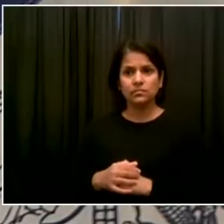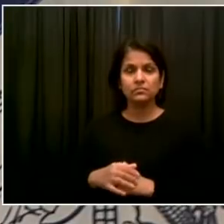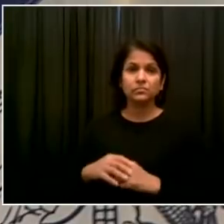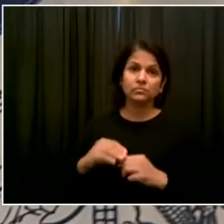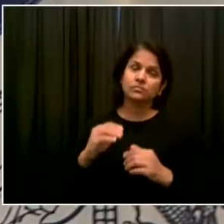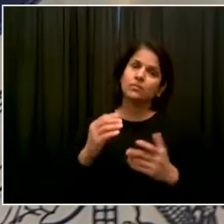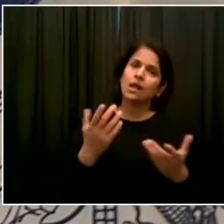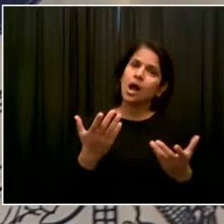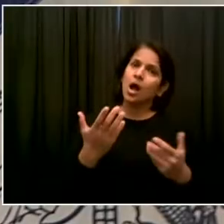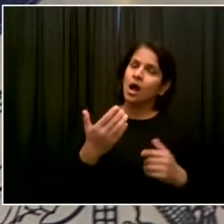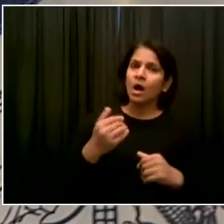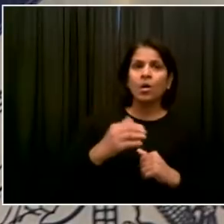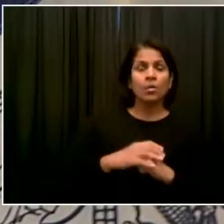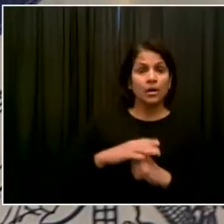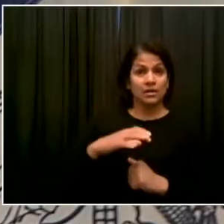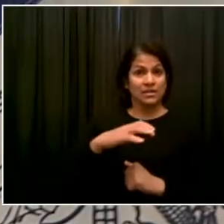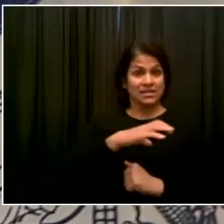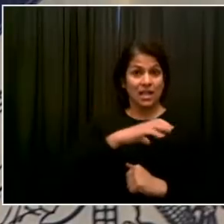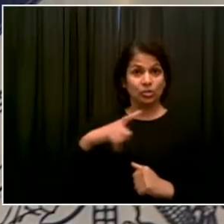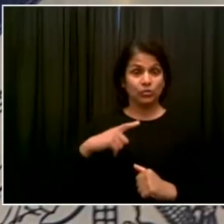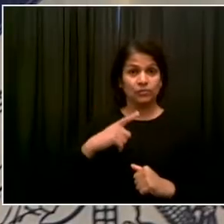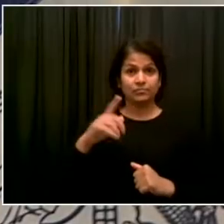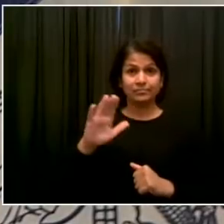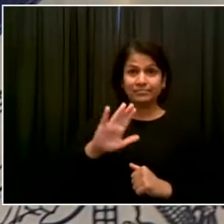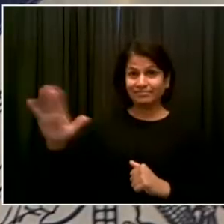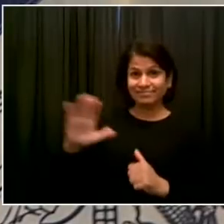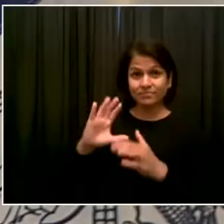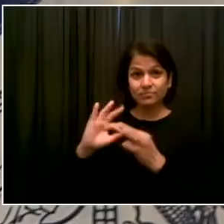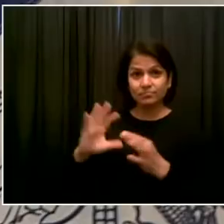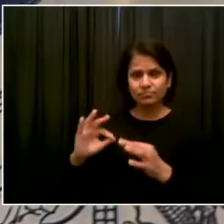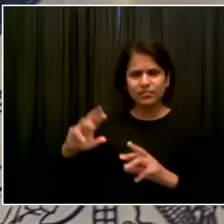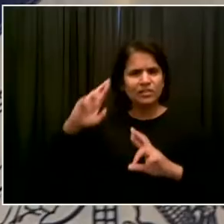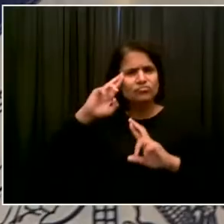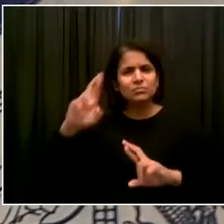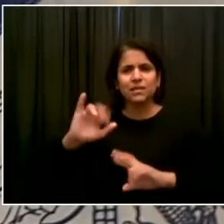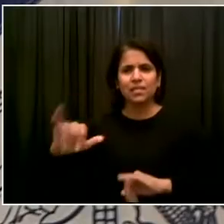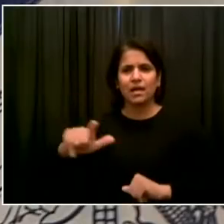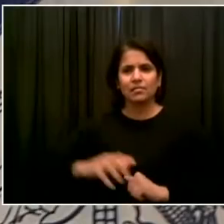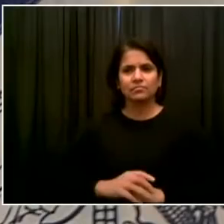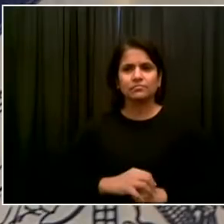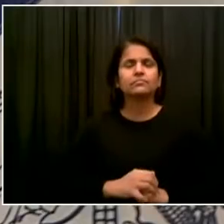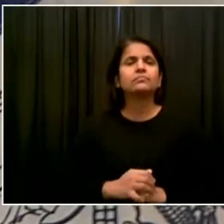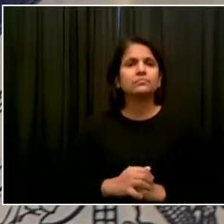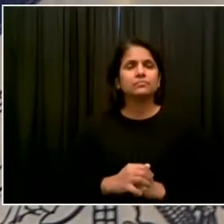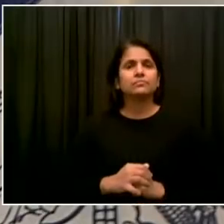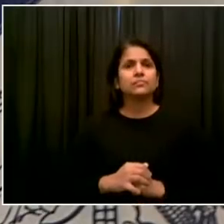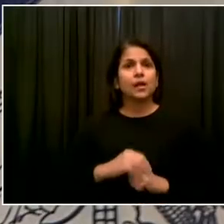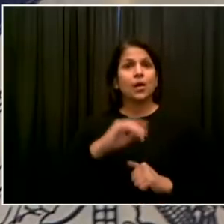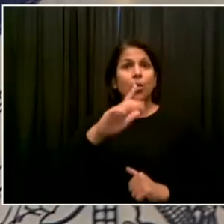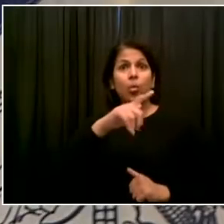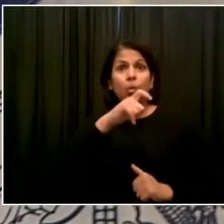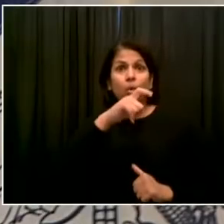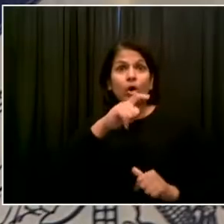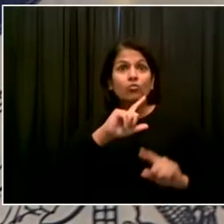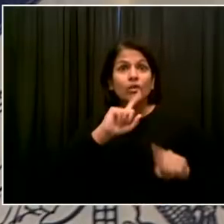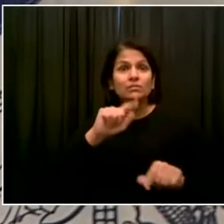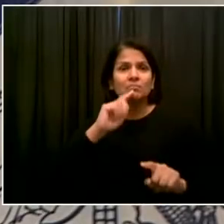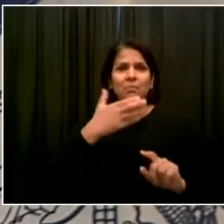HAWT YOUR LEVEL OF CONFIDENCE IS IN THE AMOUNT OF TESTING RIGHT NOW IN SCHOOLS IS ADEQUATE. I RESPECT THE ELECTED OFFICIAS LTO